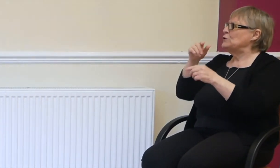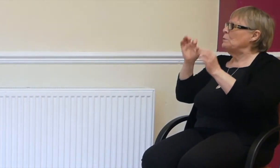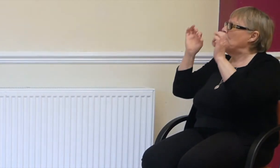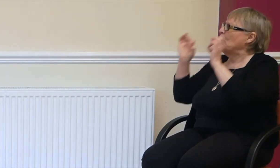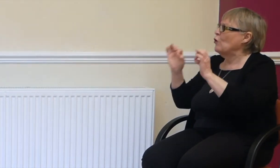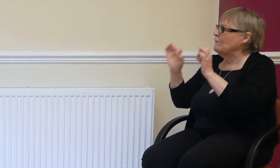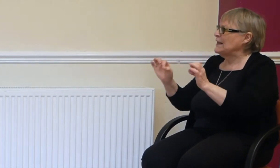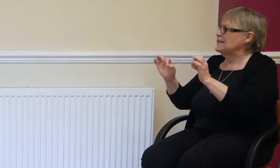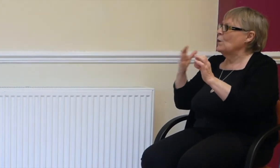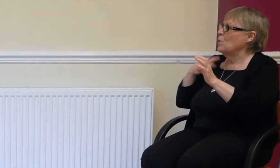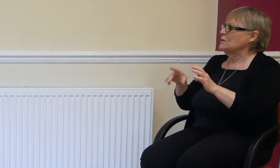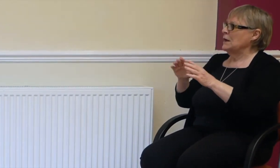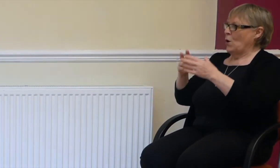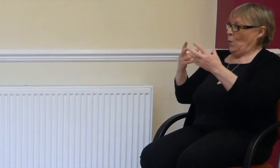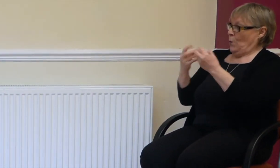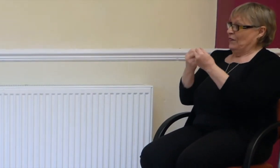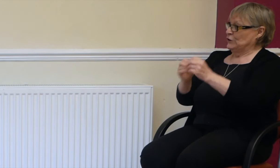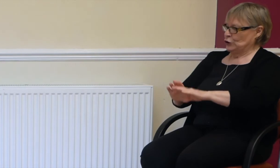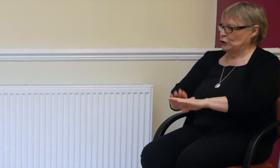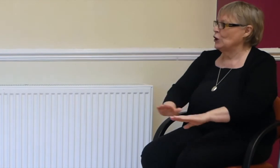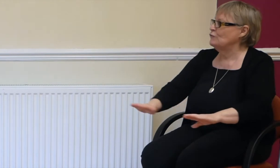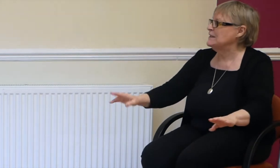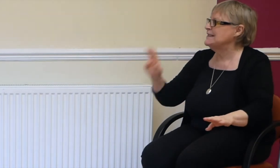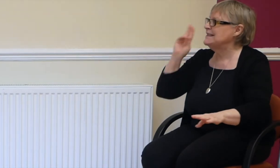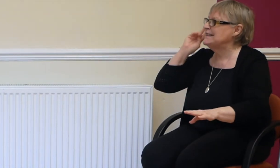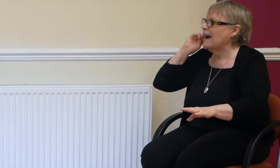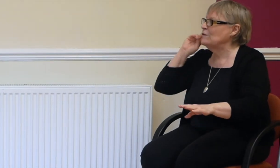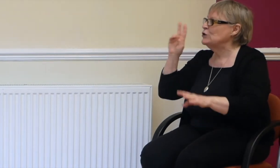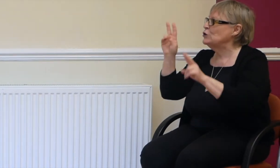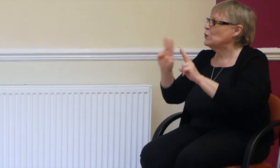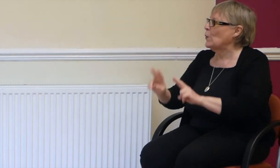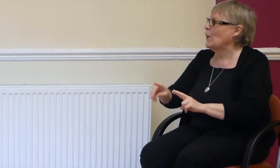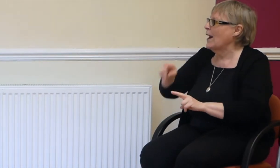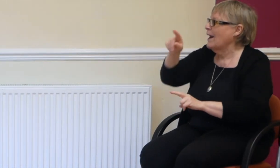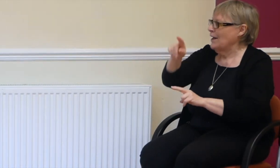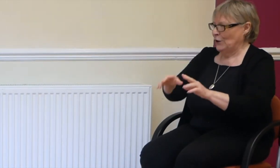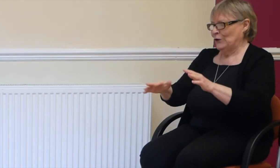It had to be perfect! We had deaf children join us from their schools,